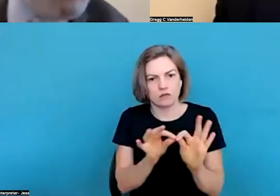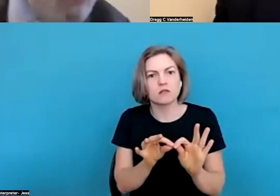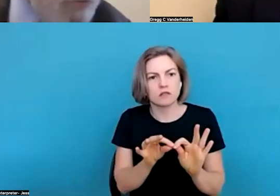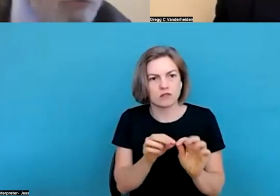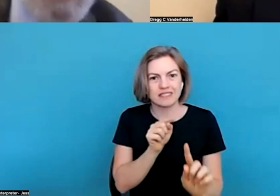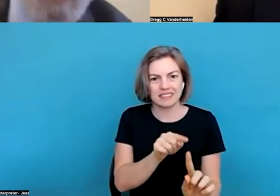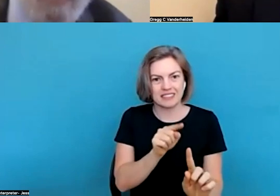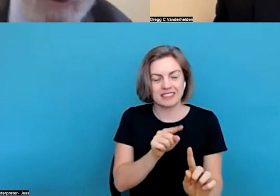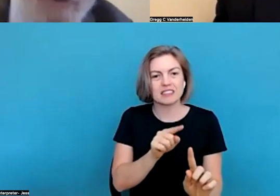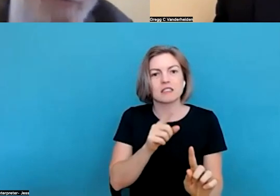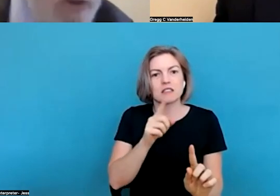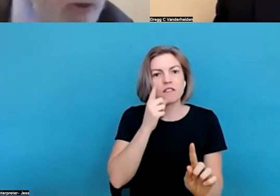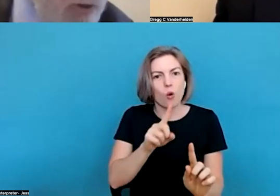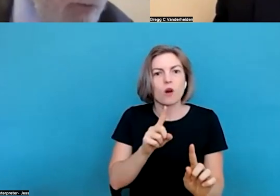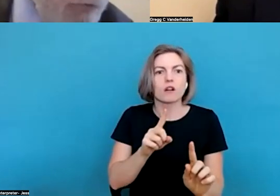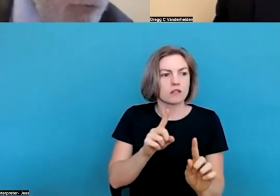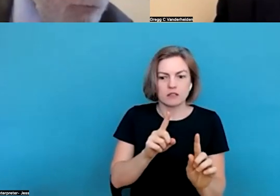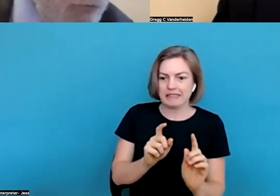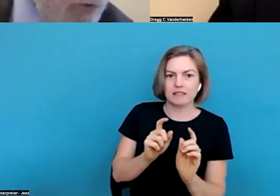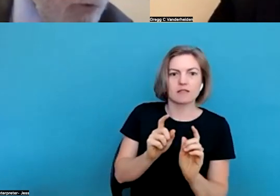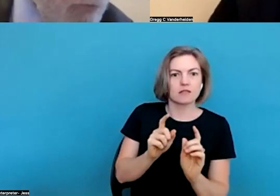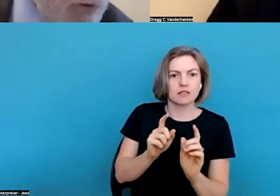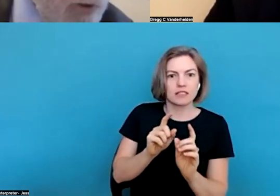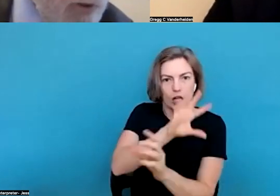contribute to open source where we can to improve accessibility.